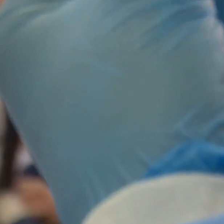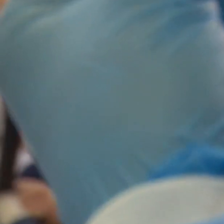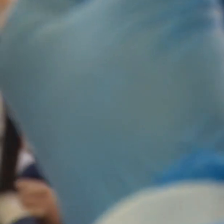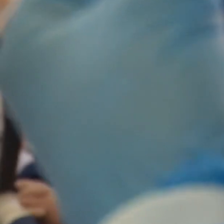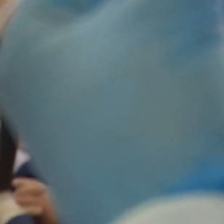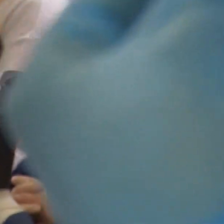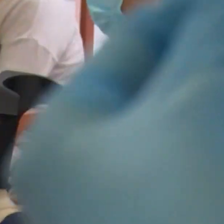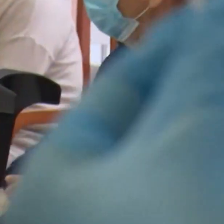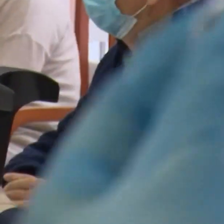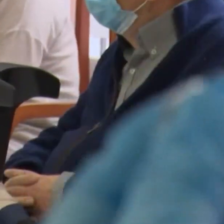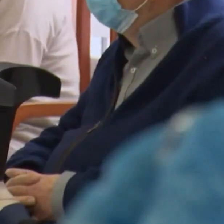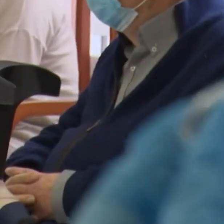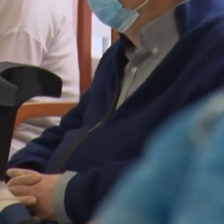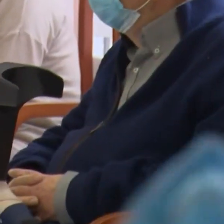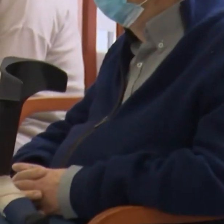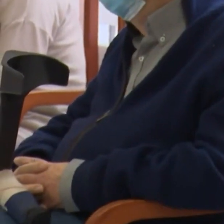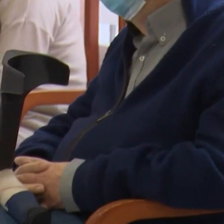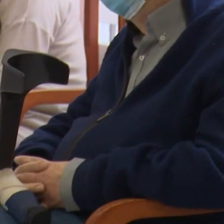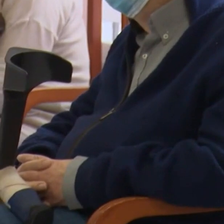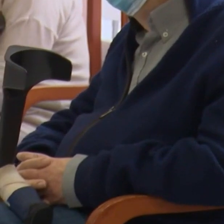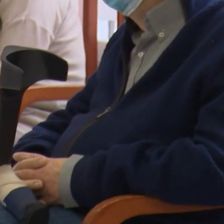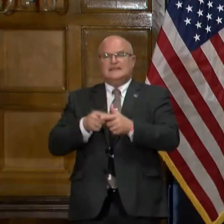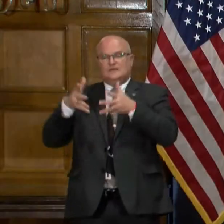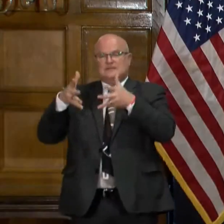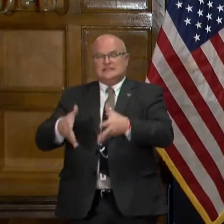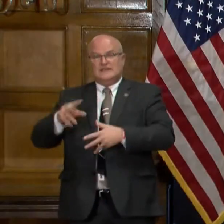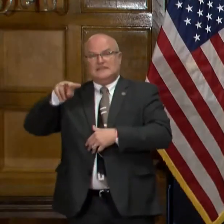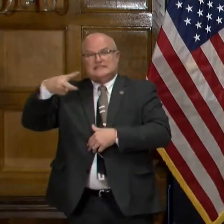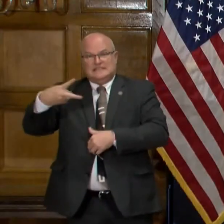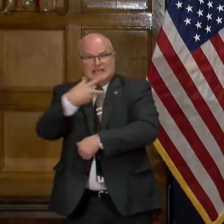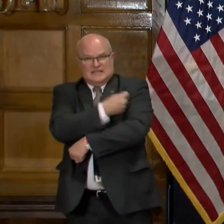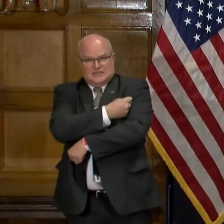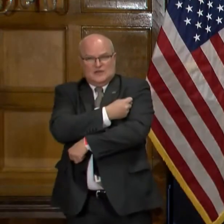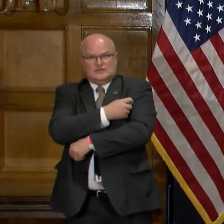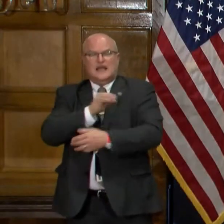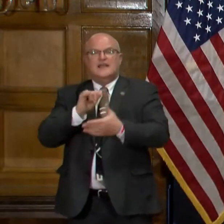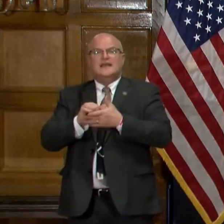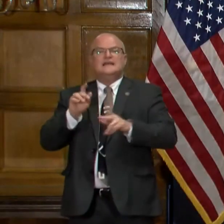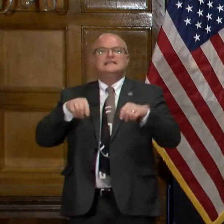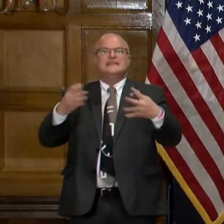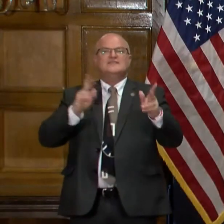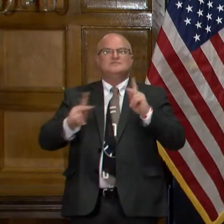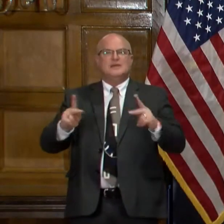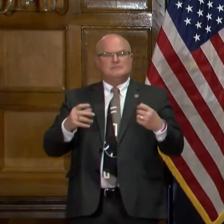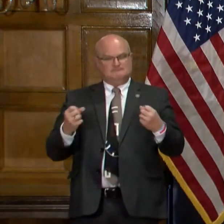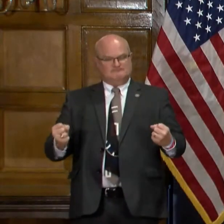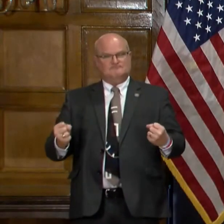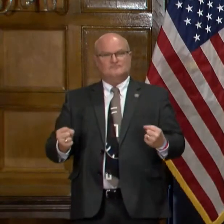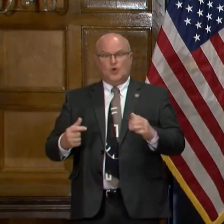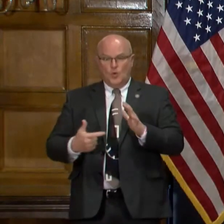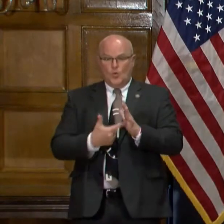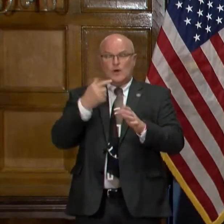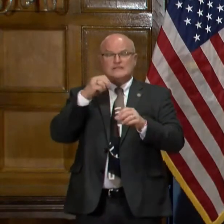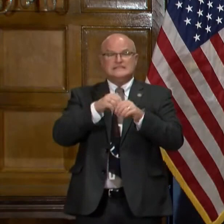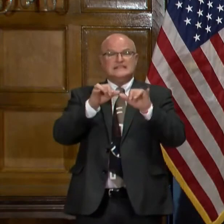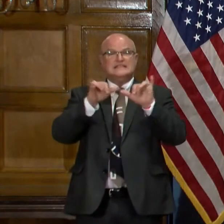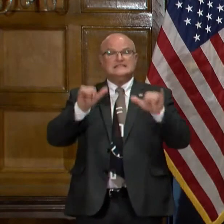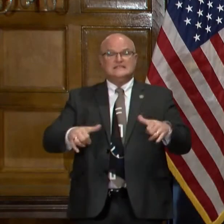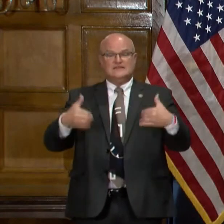OF 92 PERCENT OF THE SUPPLY COMING INTO THE STATE OF 92 PERCENT OF THE SUPPLY COMING INTO THE STATE WAS COMING INTO THE STATE WAS COMING INTO THE STATE WAS IN COMING INTO THE STATE WAS IN THE COMING INTO THE STATE WAS IN THE ARMS COMING INTO THE STATE WAS IN THE ARMS OF COMING INTO THE STATE WAS IN THE ARMS OF ARKANSANS COMING INTO THE STATE WAS IN THE ARMS OF ARKANSANS WITHIN IN THE ARMS OF ARKANSANS WITHIN IN THE ARMS OF ARKANSANS WITHIN 48 IN THE ARMS OF ARKANSANS WITHIN 48 HOURS. 48 HOURS. 48 HOURS. HUTCHINSON 48 HOURS. HUTCHINSON SAYS 48 HOURS. HUTCHINSON SAYS ARKANSAS 48 HOURS. HUTCHINSON SAYS ARKANSAS HAS HUTCHINSON SAYS ARKANSAS HAS HUTCHINSON SAYS ARKANSAS HAS RECEIVED HUTCHINSON SAYS ARKANSAS HAS RECEIVED ITS HUTCHINSON SAYS ARKANSAS HAS RECEIVED ITS SECOND HUTCHINSON SAYS ARKANSAS HAS RECEIVED ITS SECOND DOSE RECEIVED ITS SECOND DOSE RECEIVED ITS SECOND DOSE ALLOCATION RECEIVED ITS SECOND DOSE ALLOCATION FROM RECEIVED ITS SECOND DOSE ALLOCATION FROM THE RECEIVED ITS SECOND DOSE ALLOCATION FROM THE FEDERAL